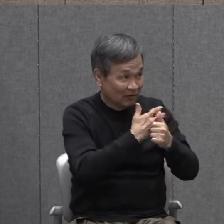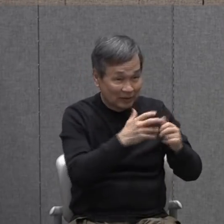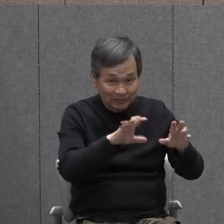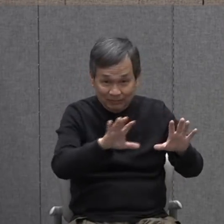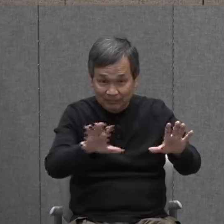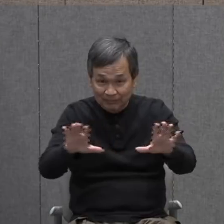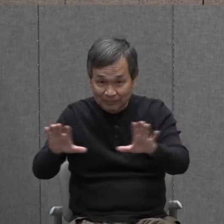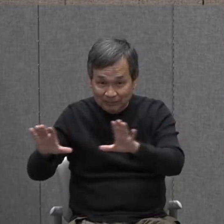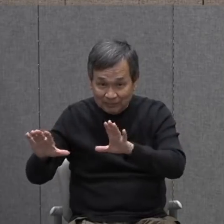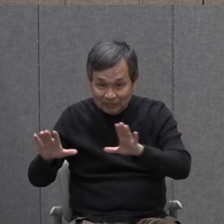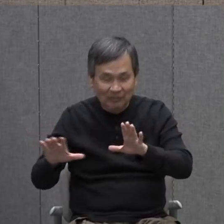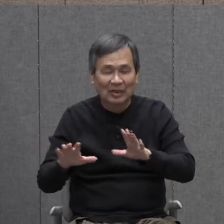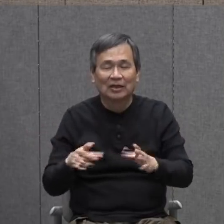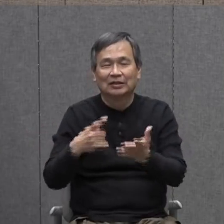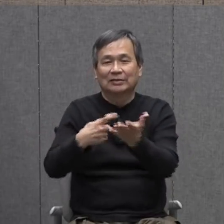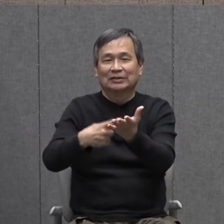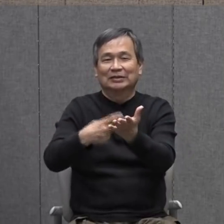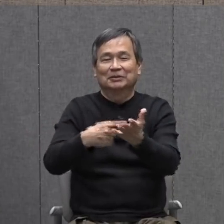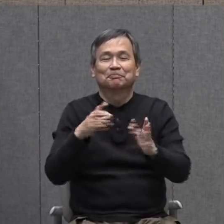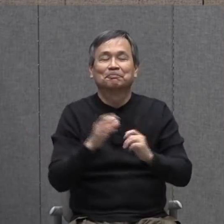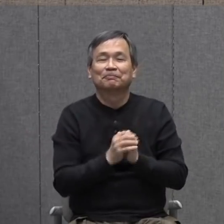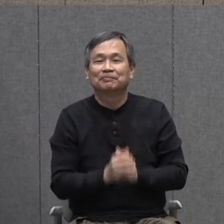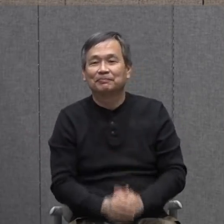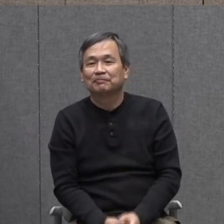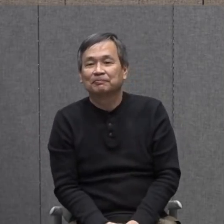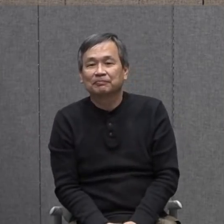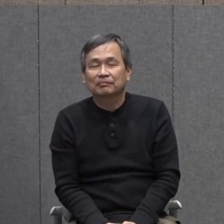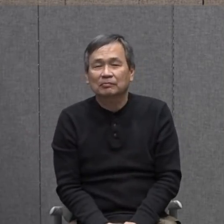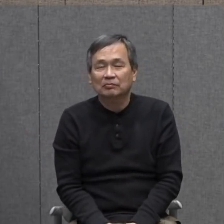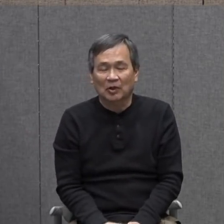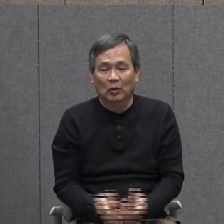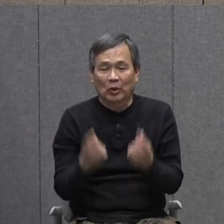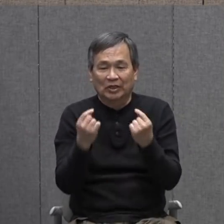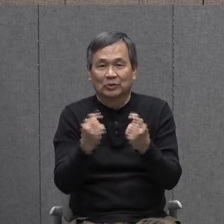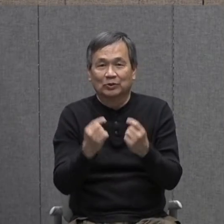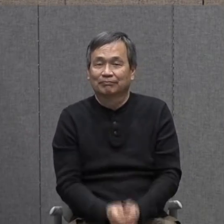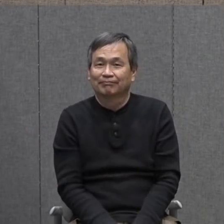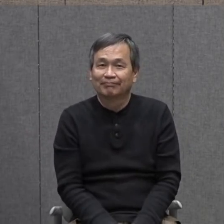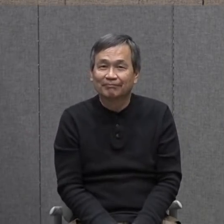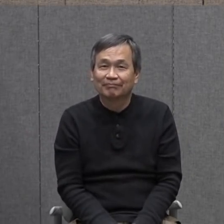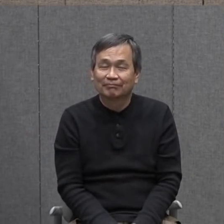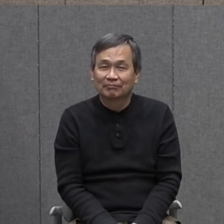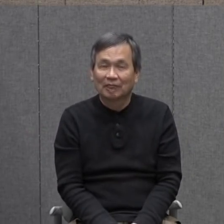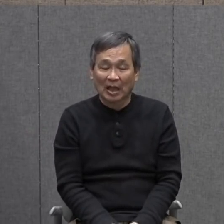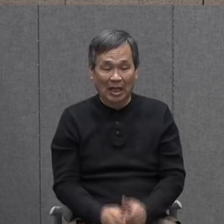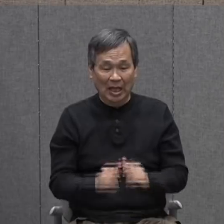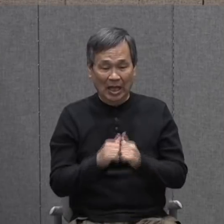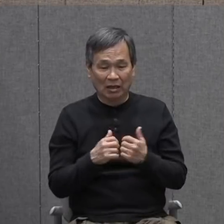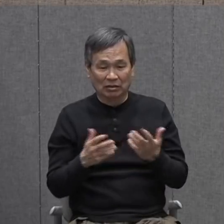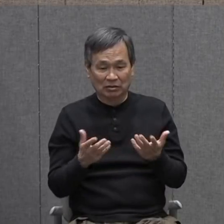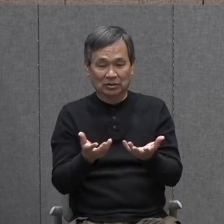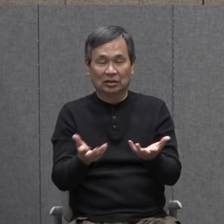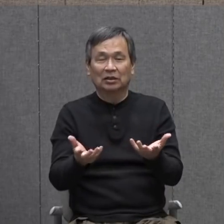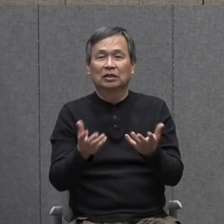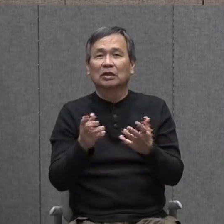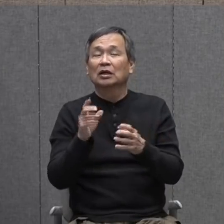we need to talk about what we're gonna do with these objects and how we look at them like artists.